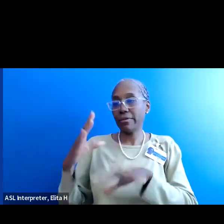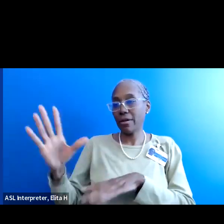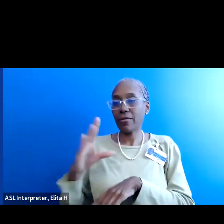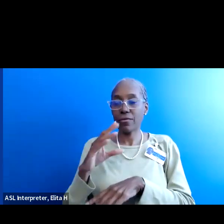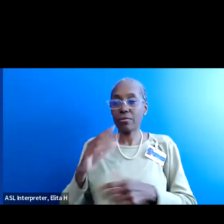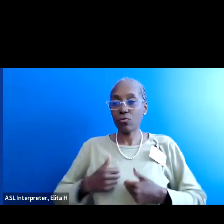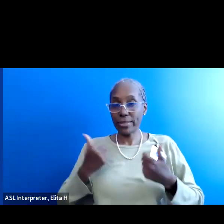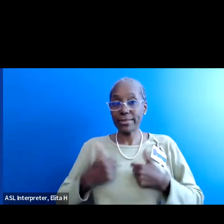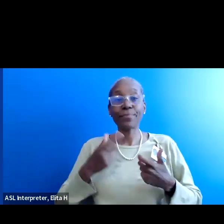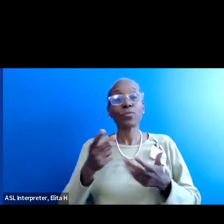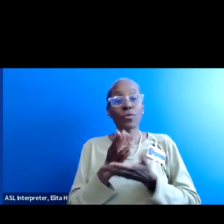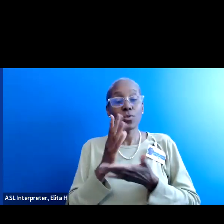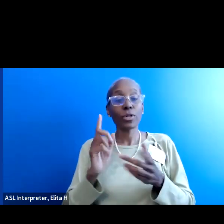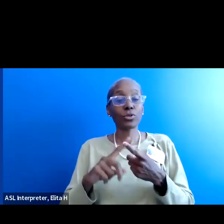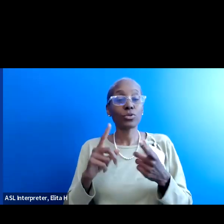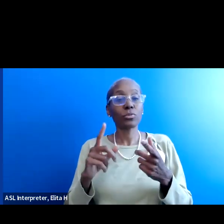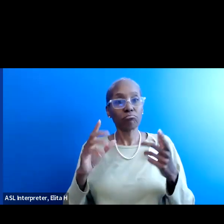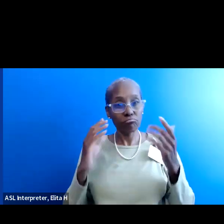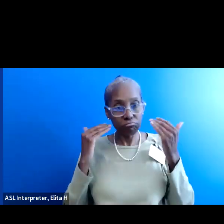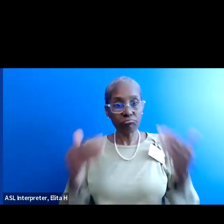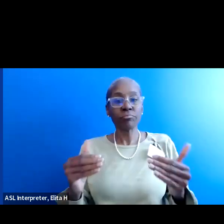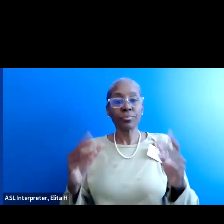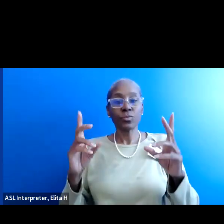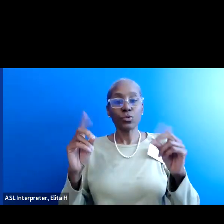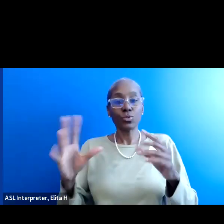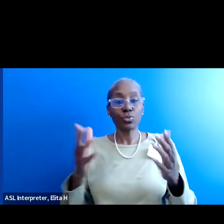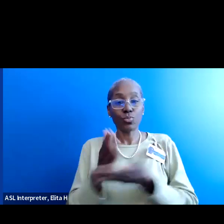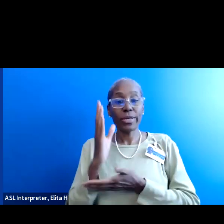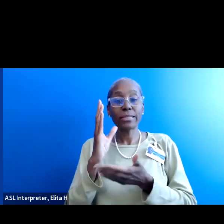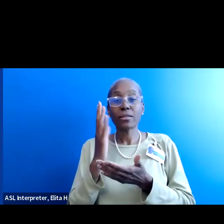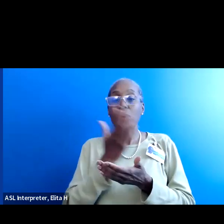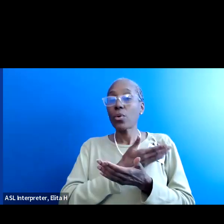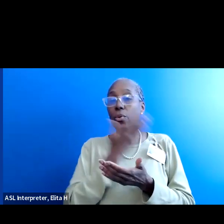You have the right to exercise your rights and voice concerns without reprisal.